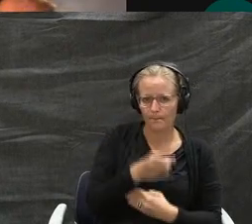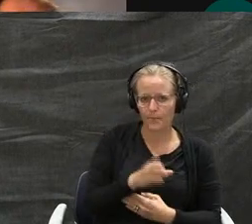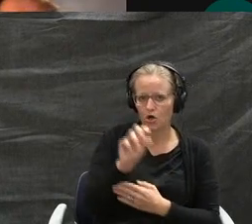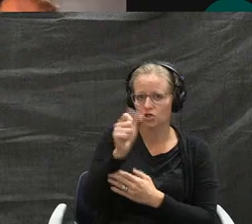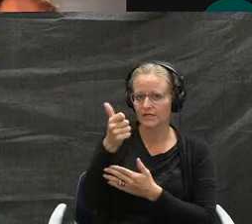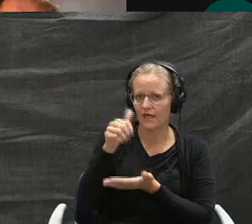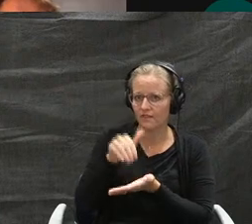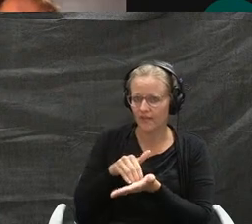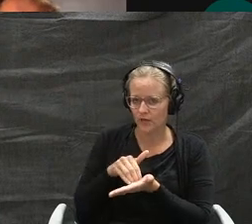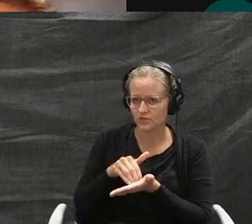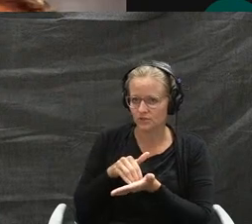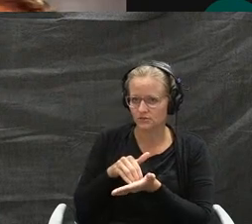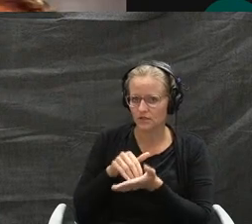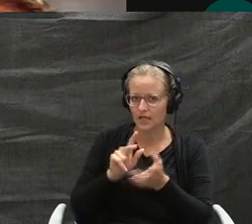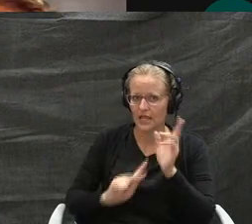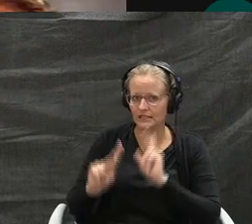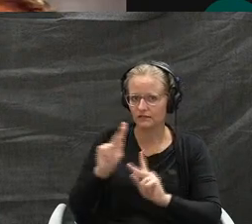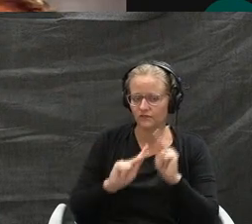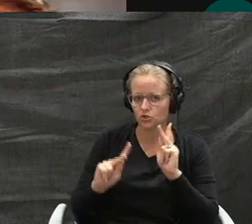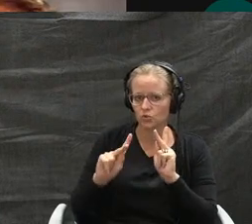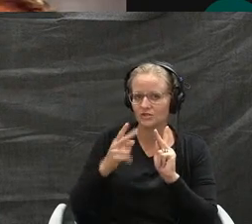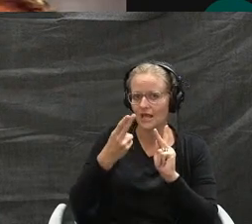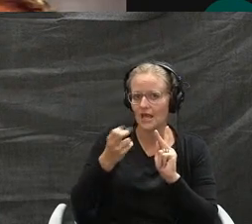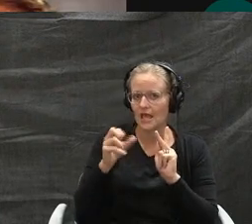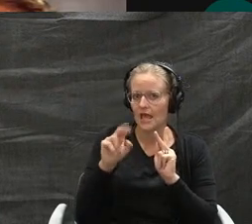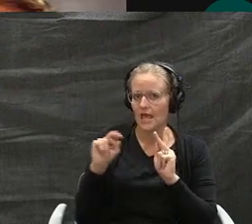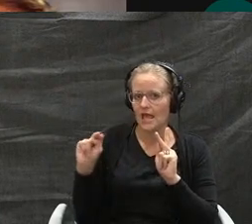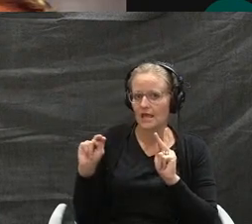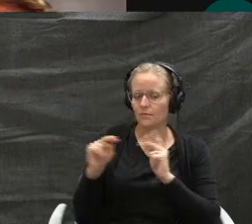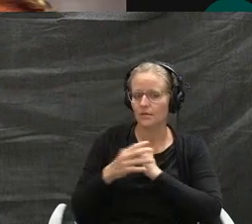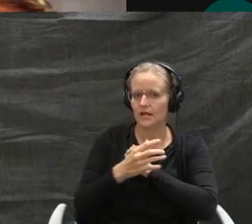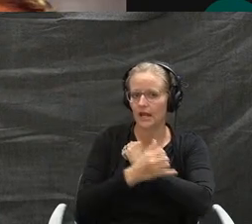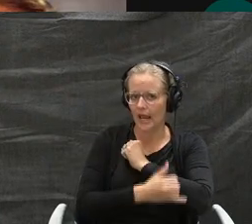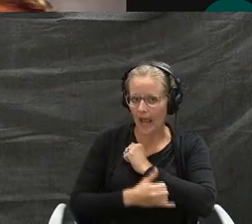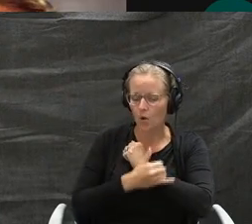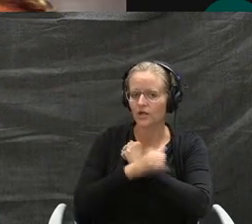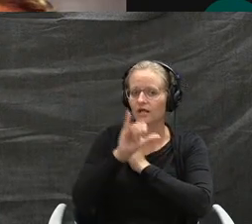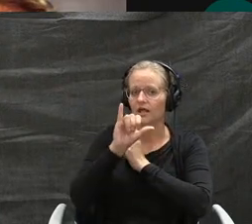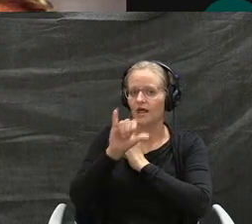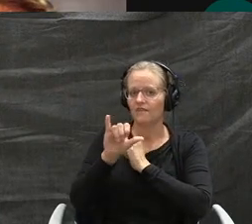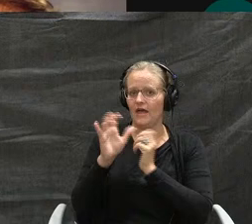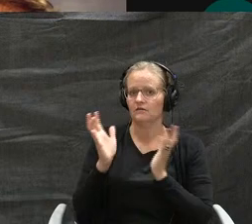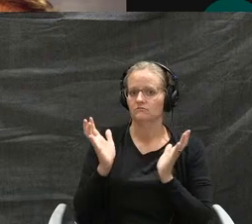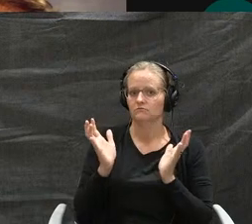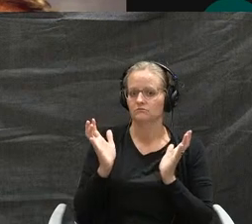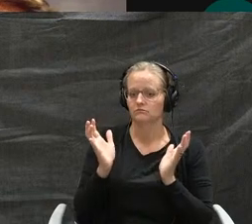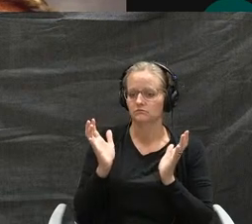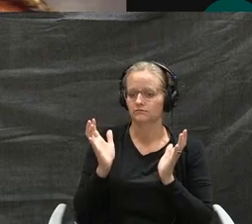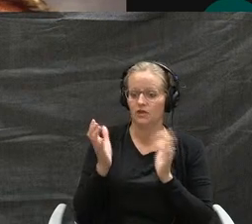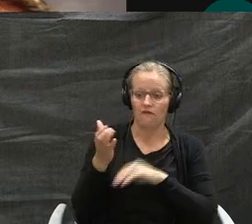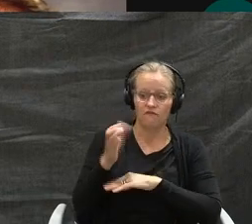Your individuals within Hennepin County, and that's kind of pushed us into. You know approaching this hybrid model,